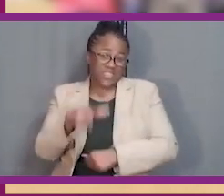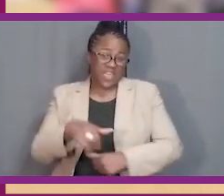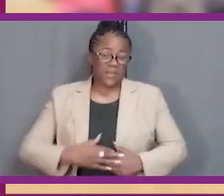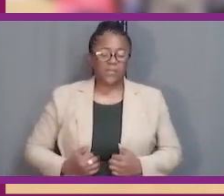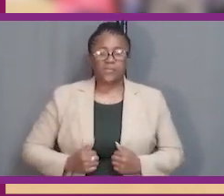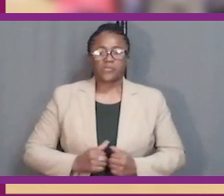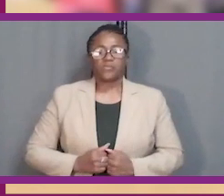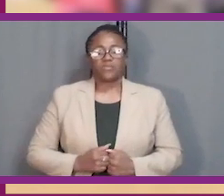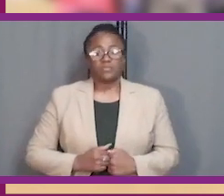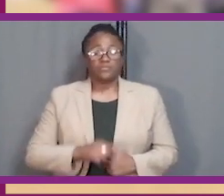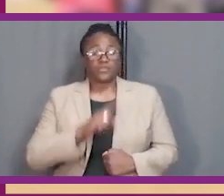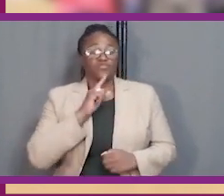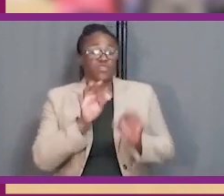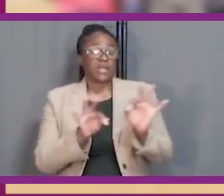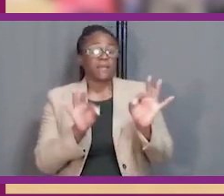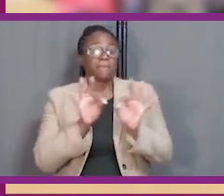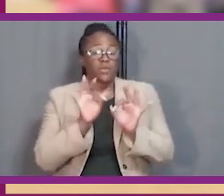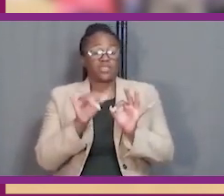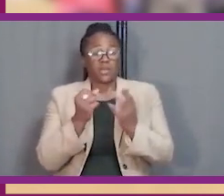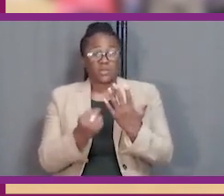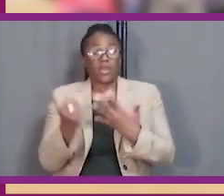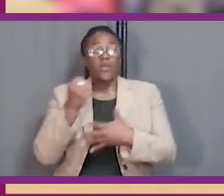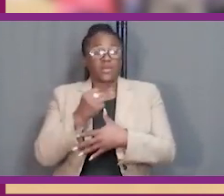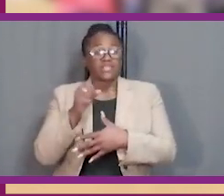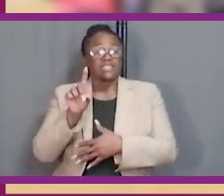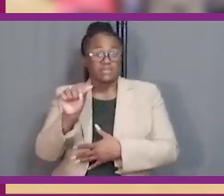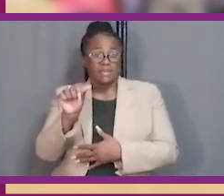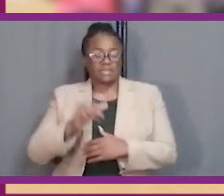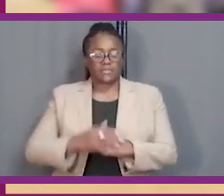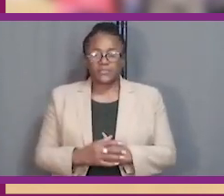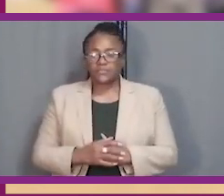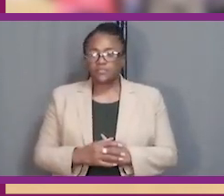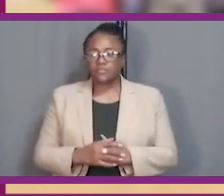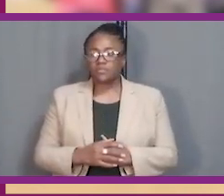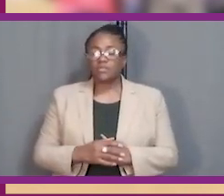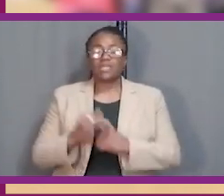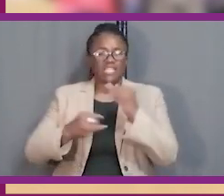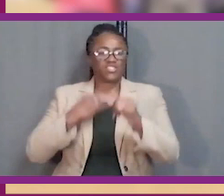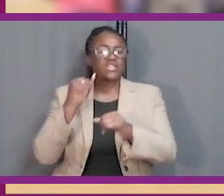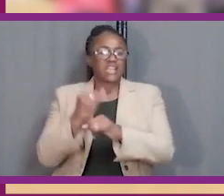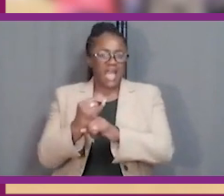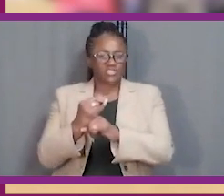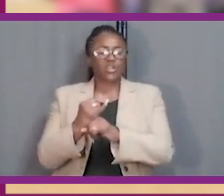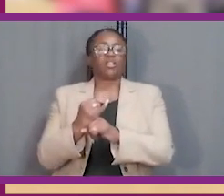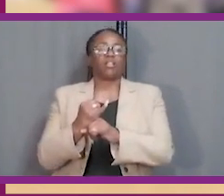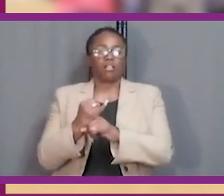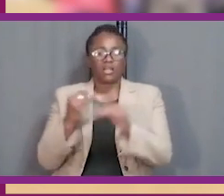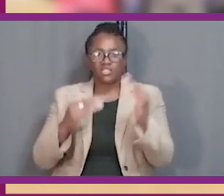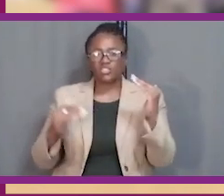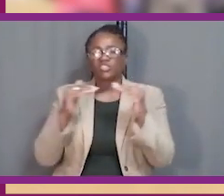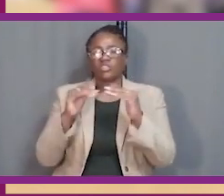in an international justice lens. For one, persons with disabilities, I always say they